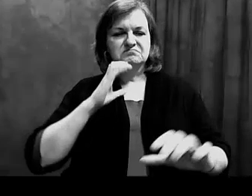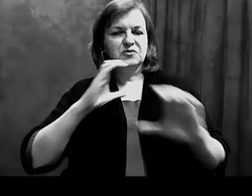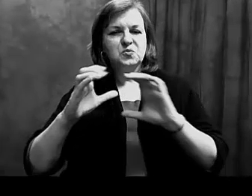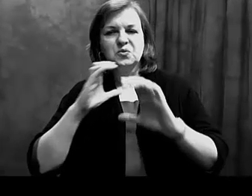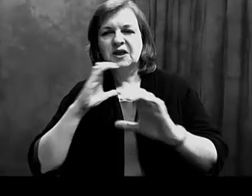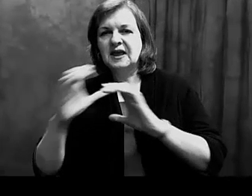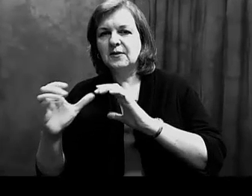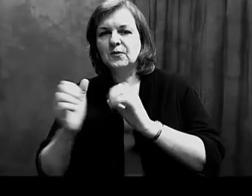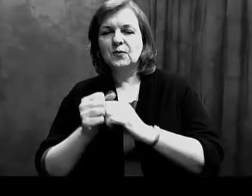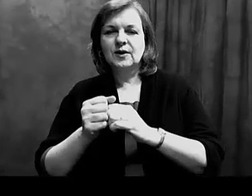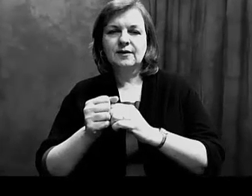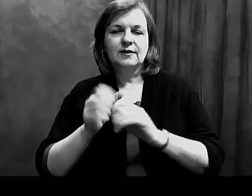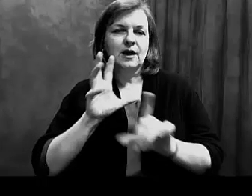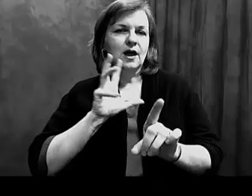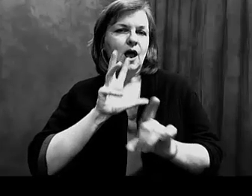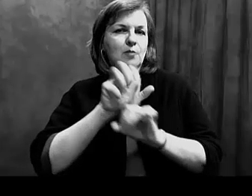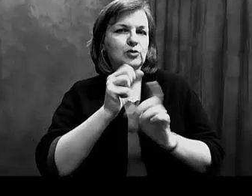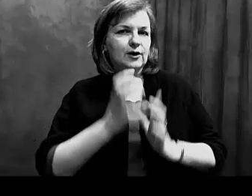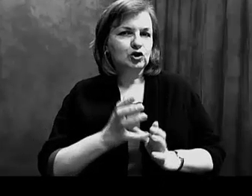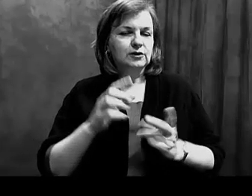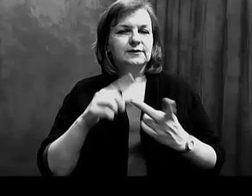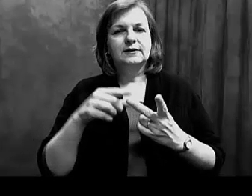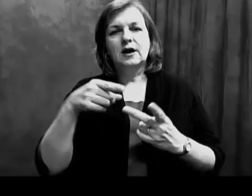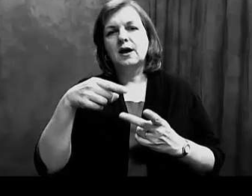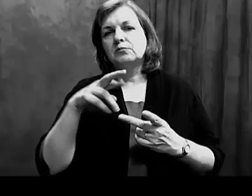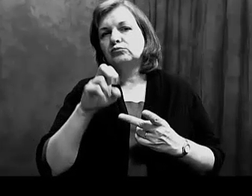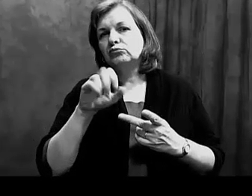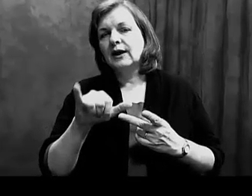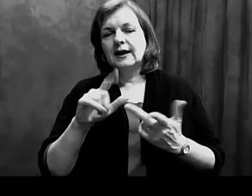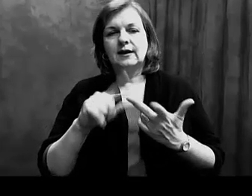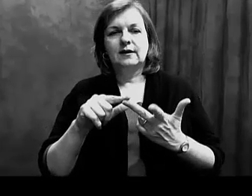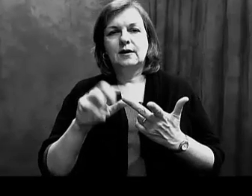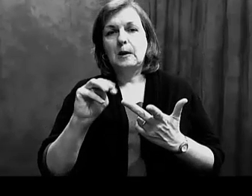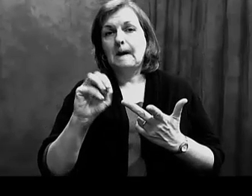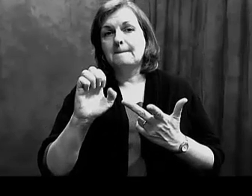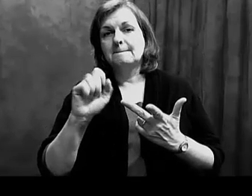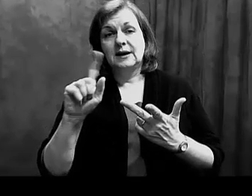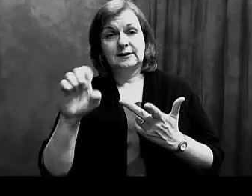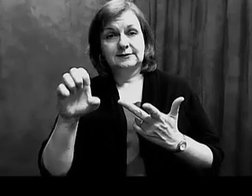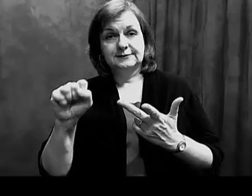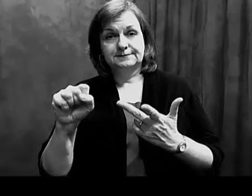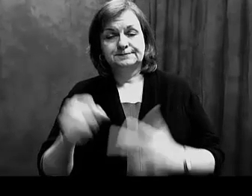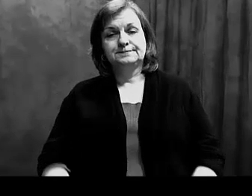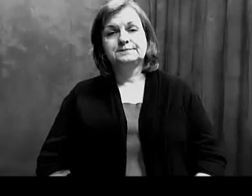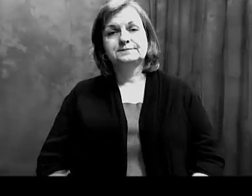allows them to actually communicate with predators with prey and with potential mates